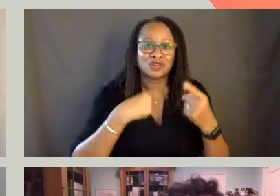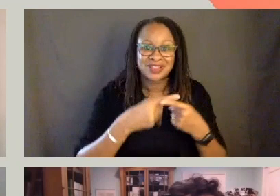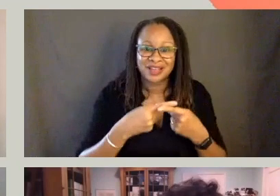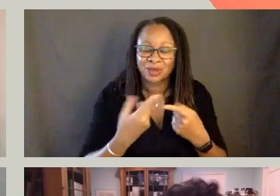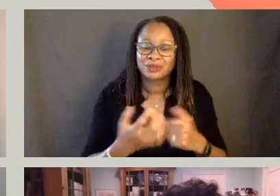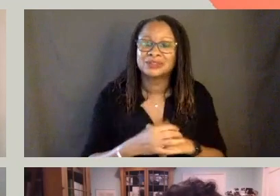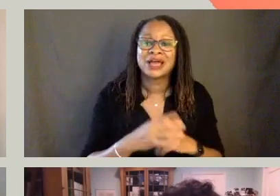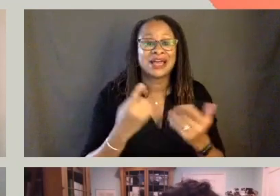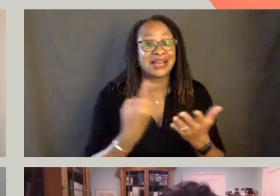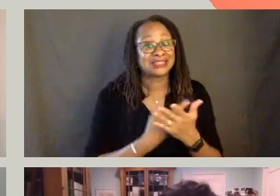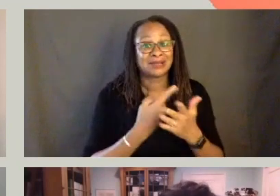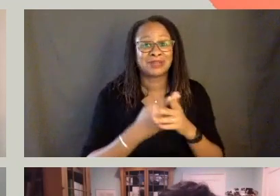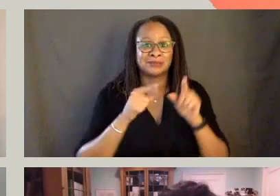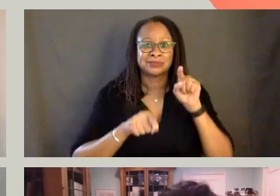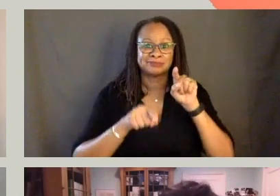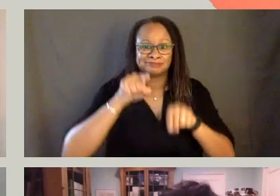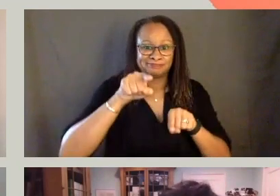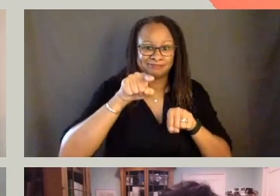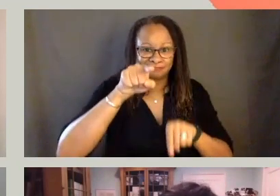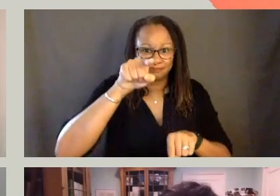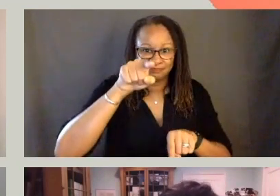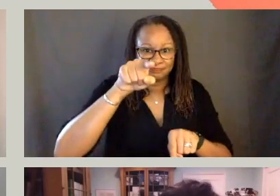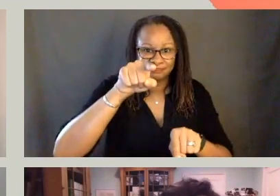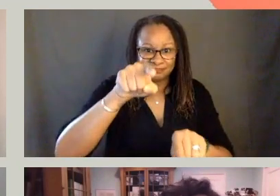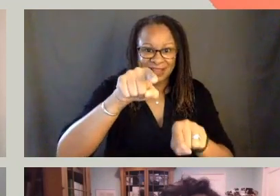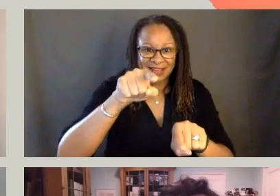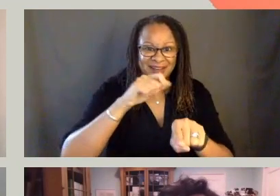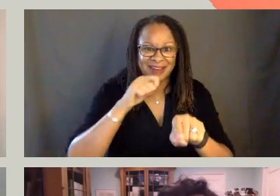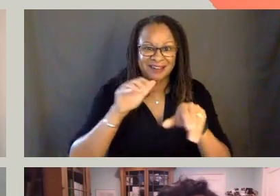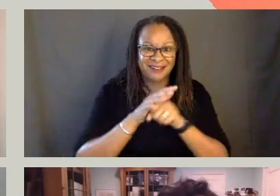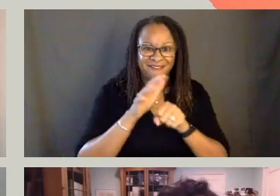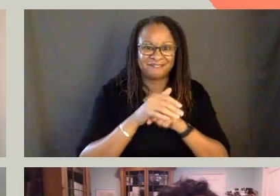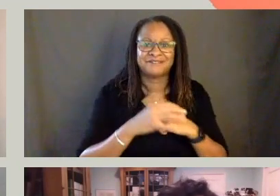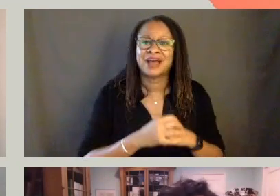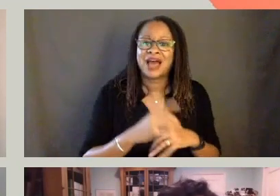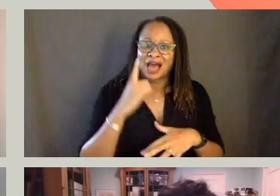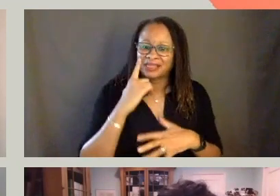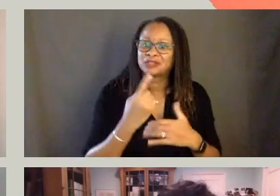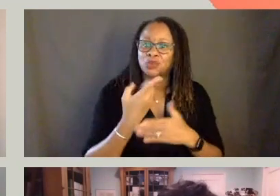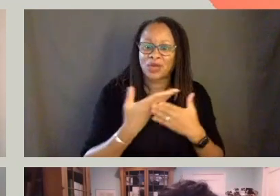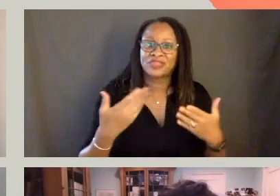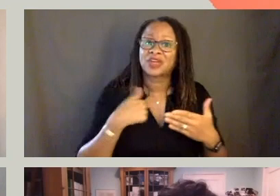and sometimes they're not quite aligned enough. But I think that one of the things that we held,